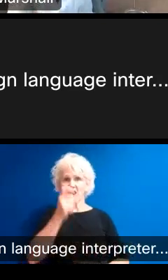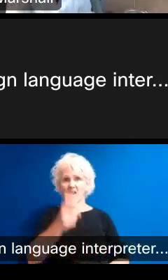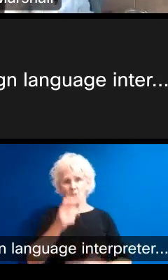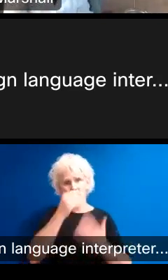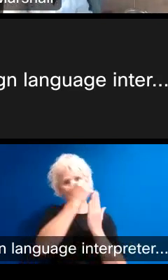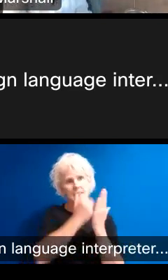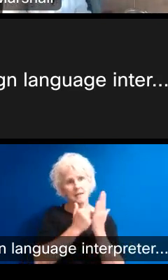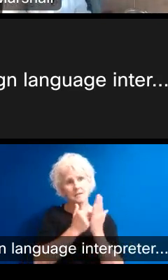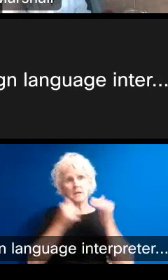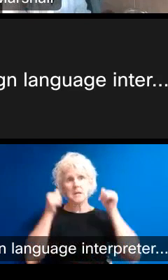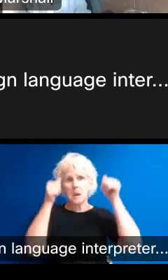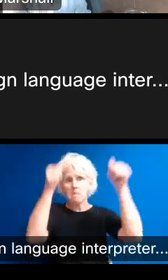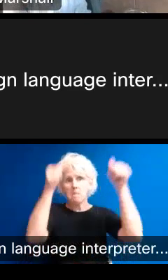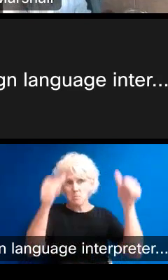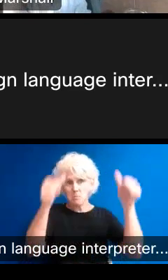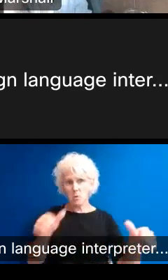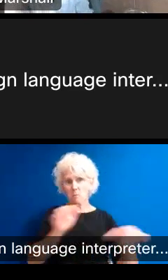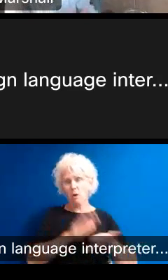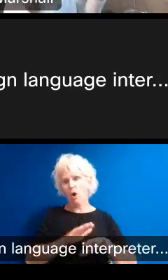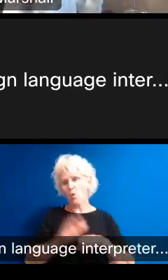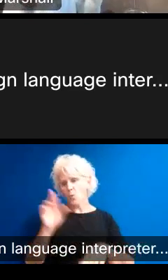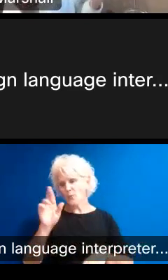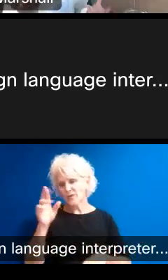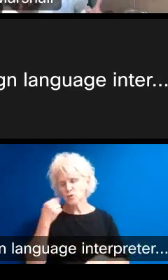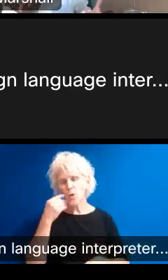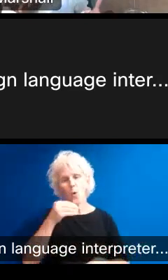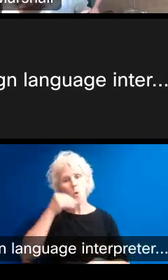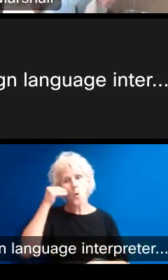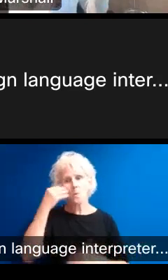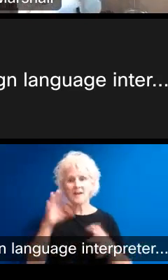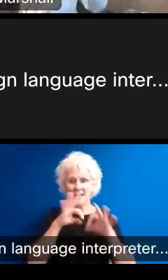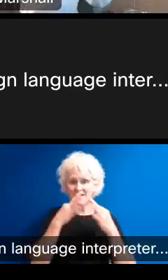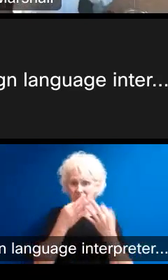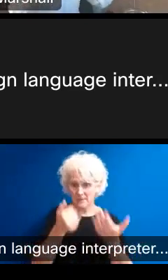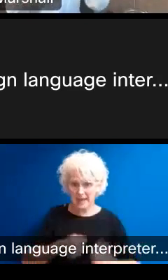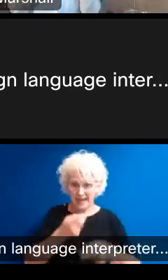they could keep, the family could keep and say okay, things are going rough, I've tried all of